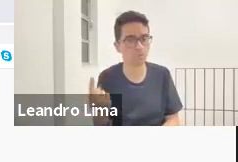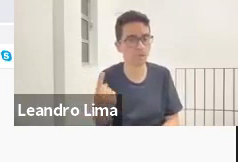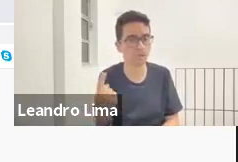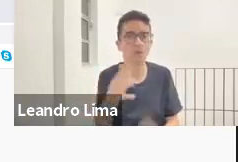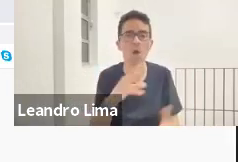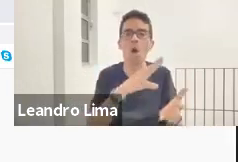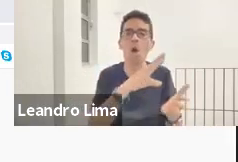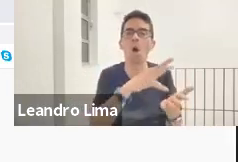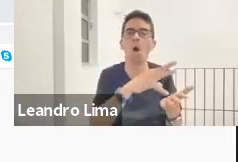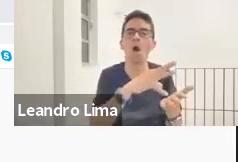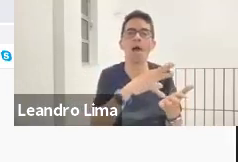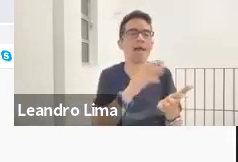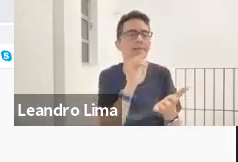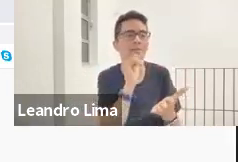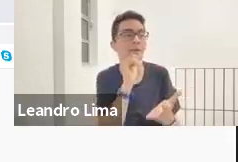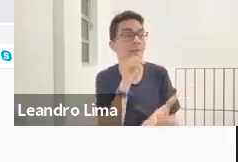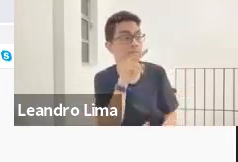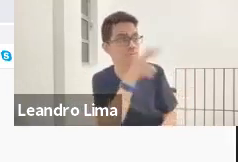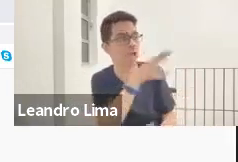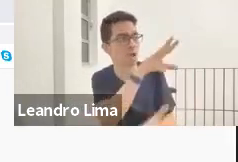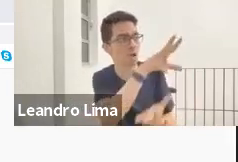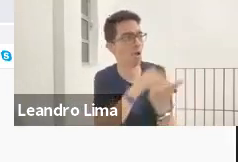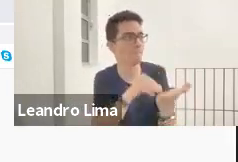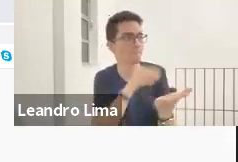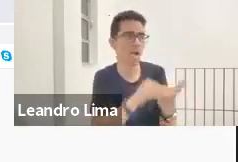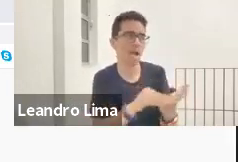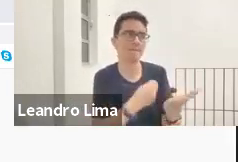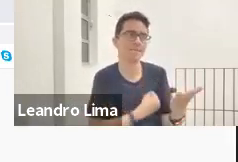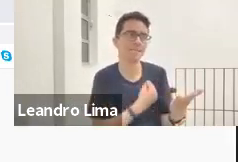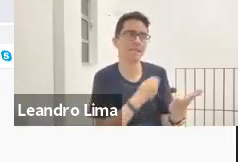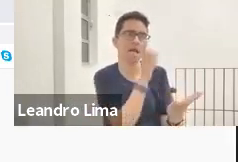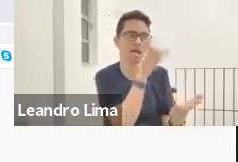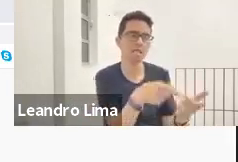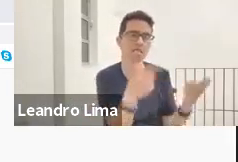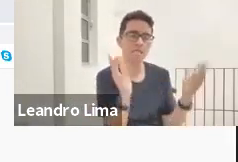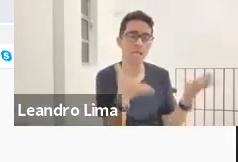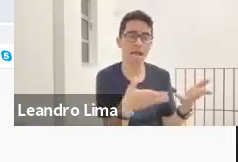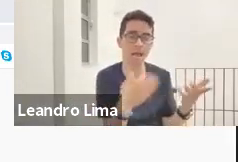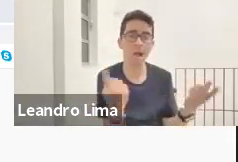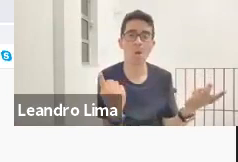reproducing, what is already